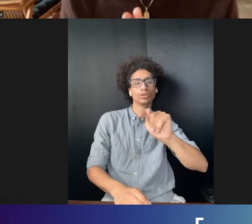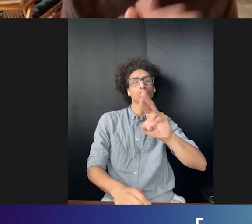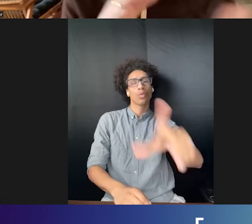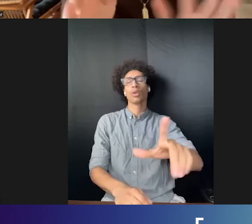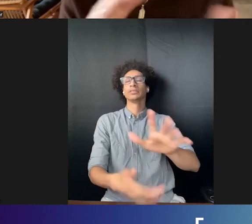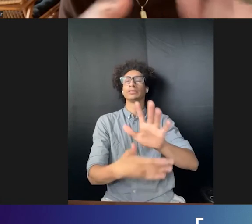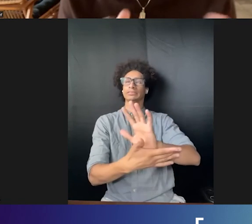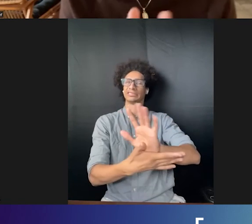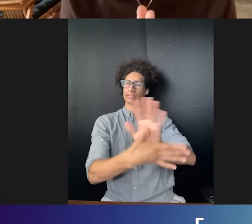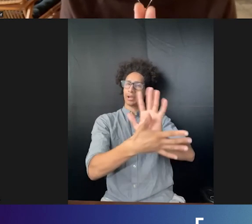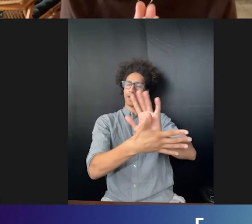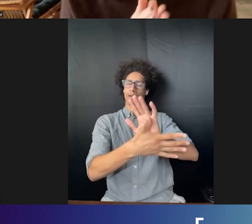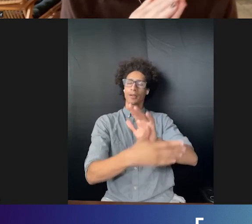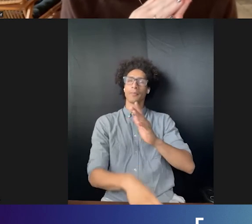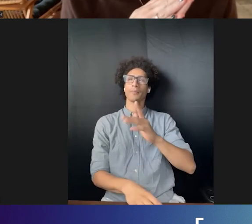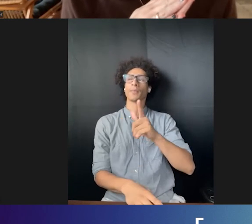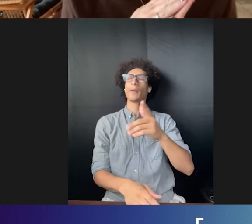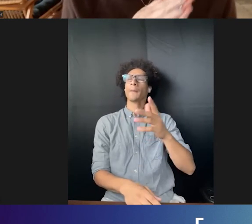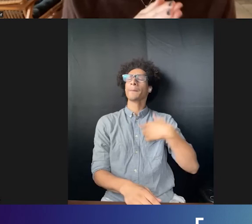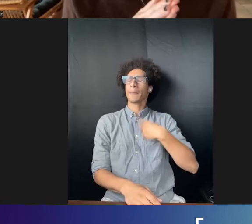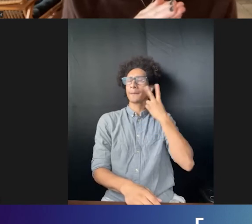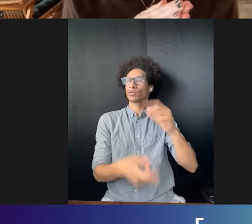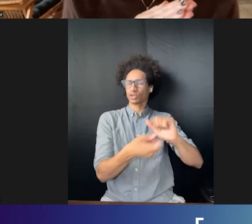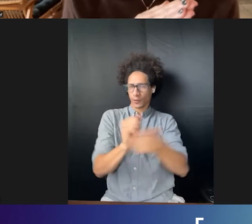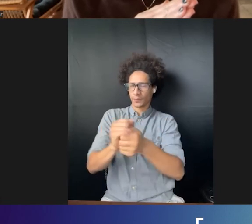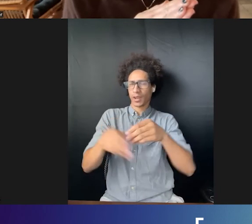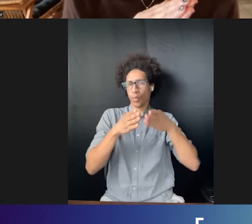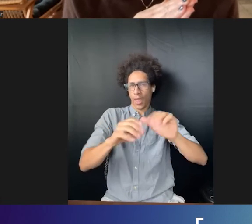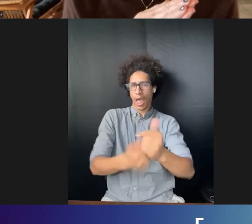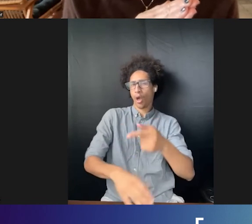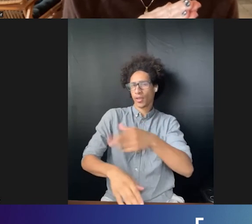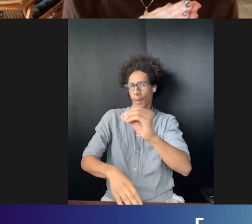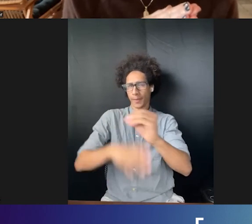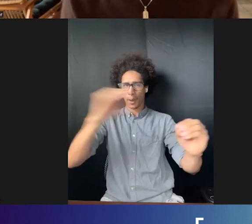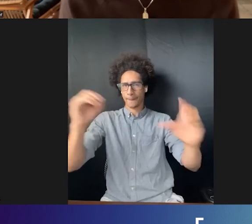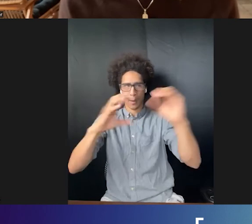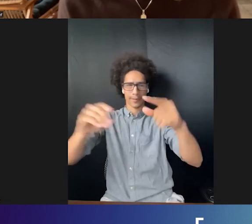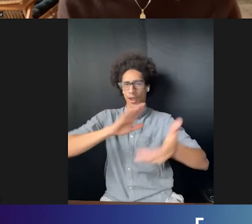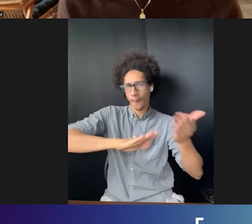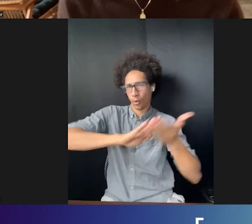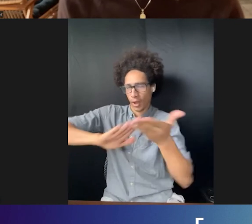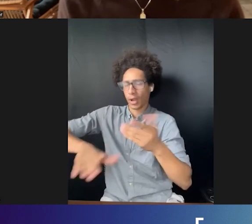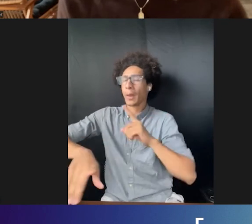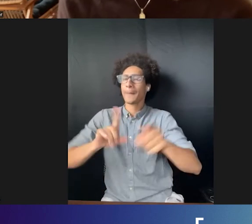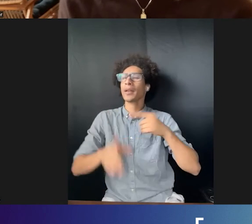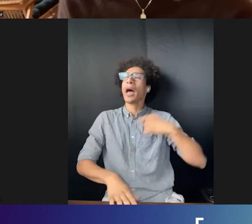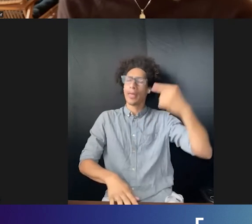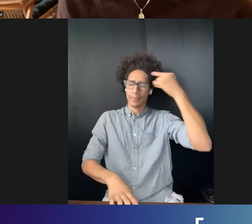I don't know, there were shifts in the way some of those companies operated. But I do think that the reason that that was really helpful for us